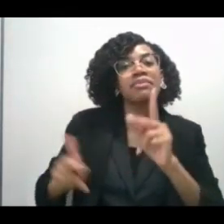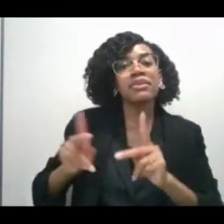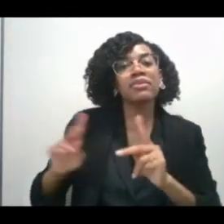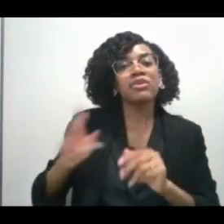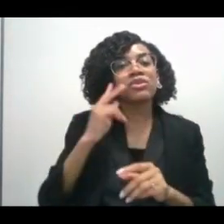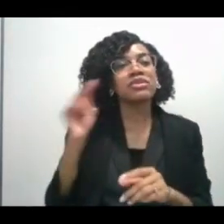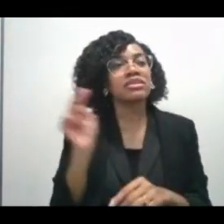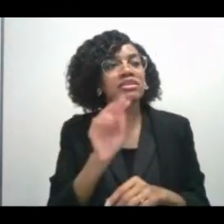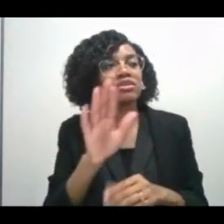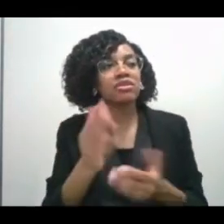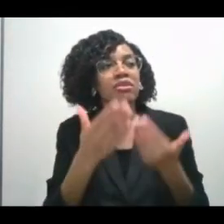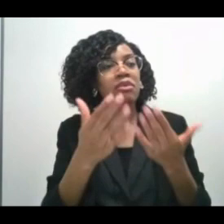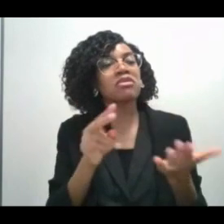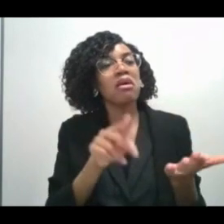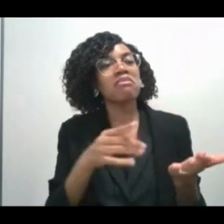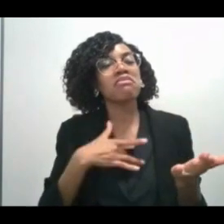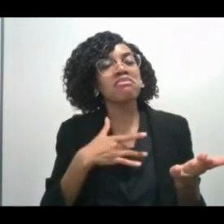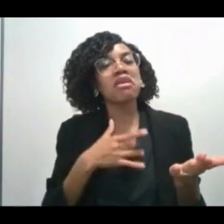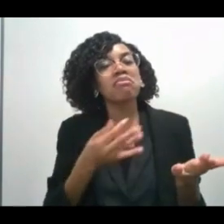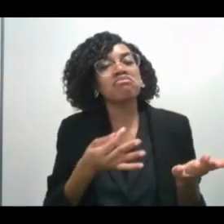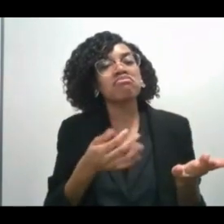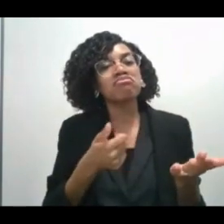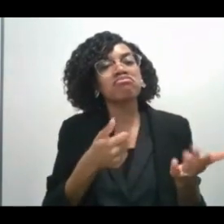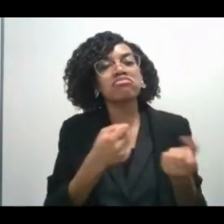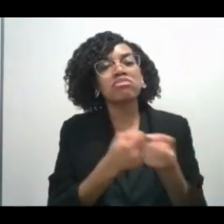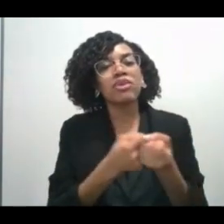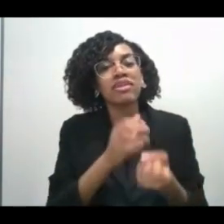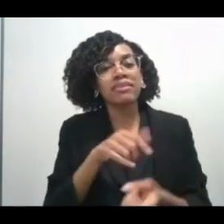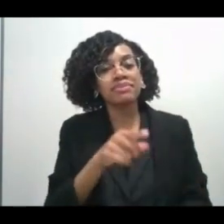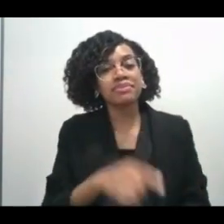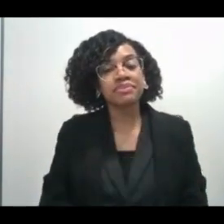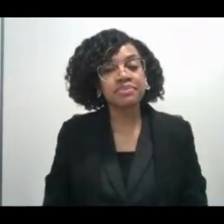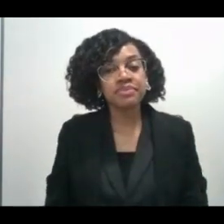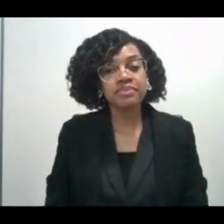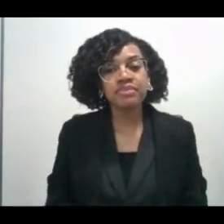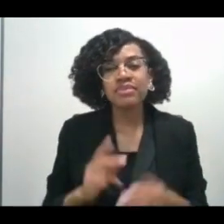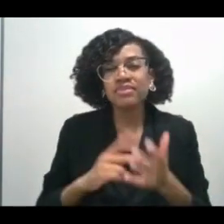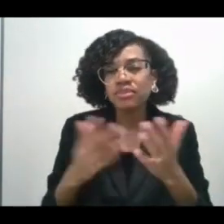we mean? You might be addressing people you might be addressing